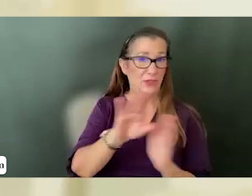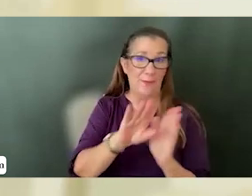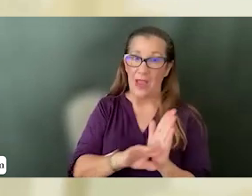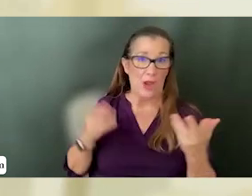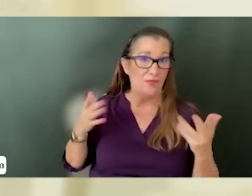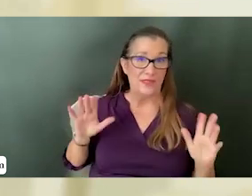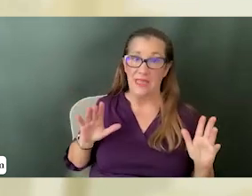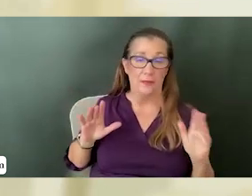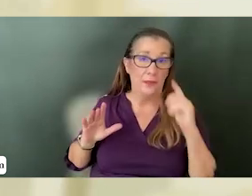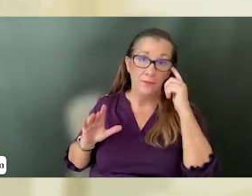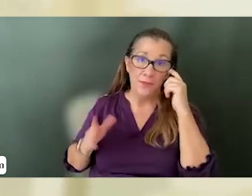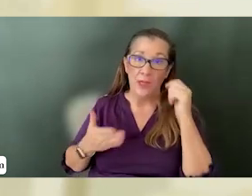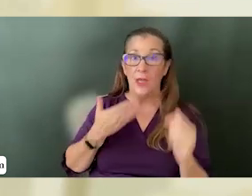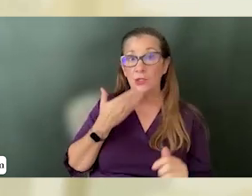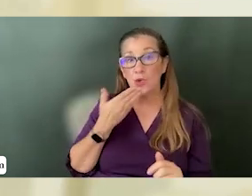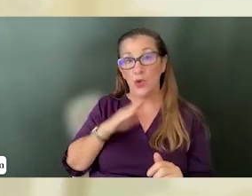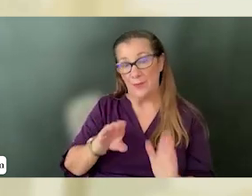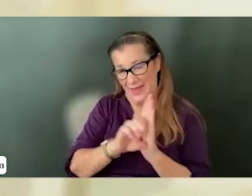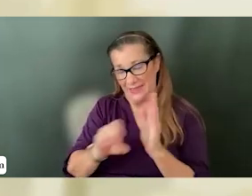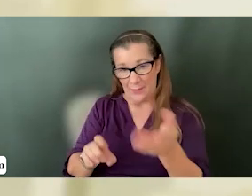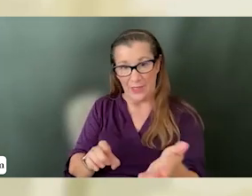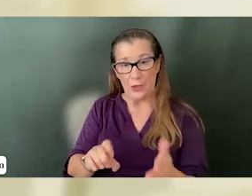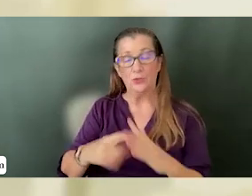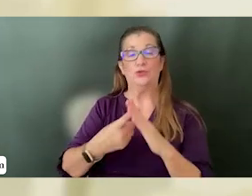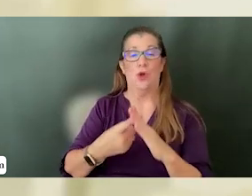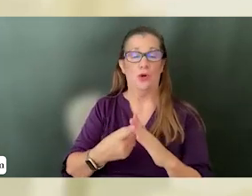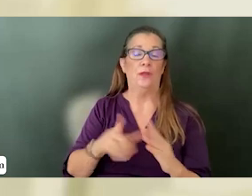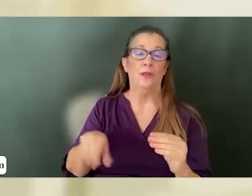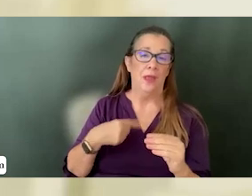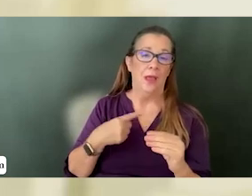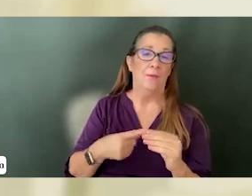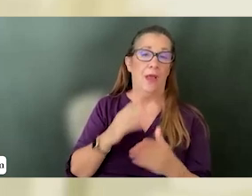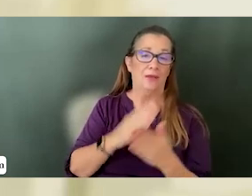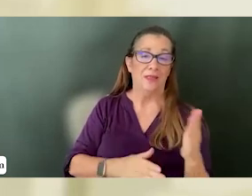So good bad example here to get us kicked off on some pitfalls that may happen.